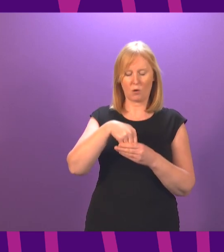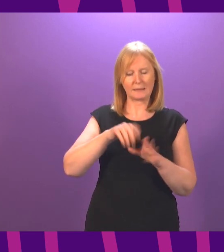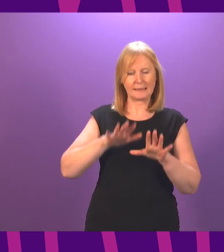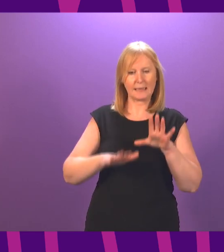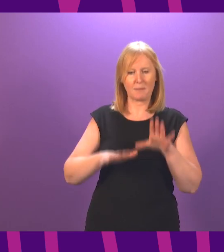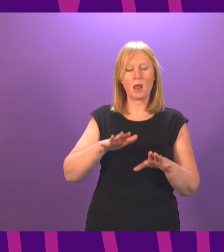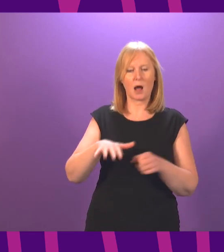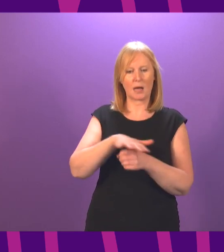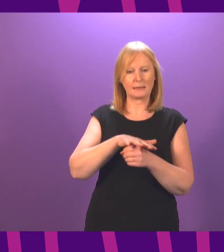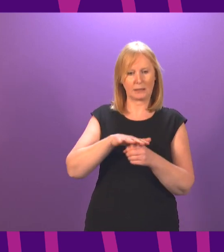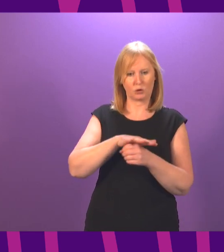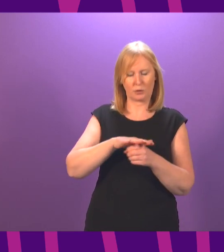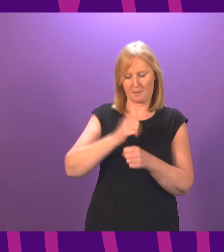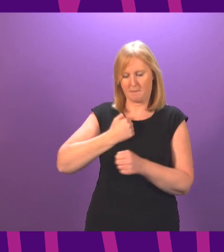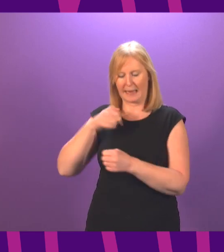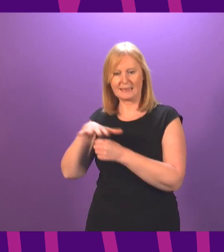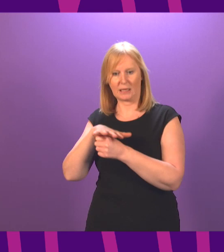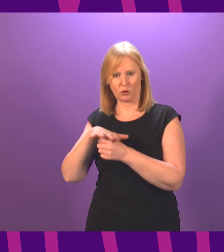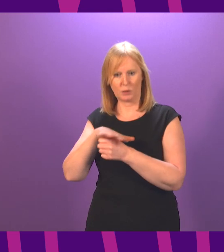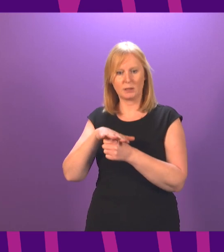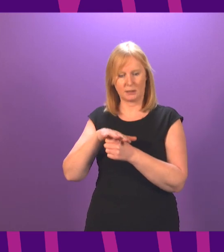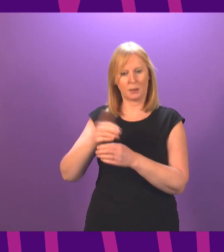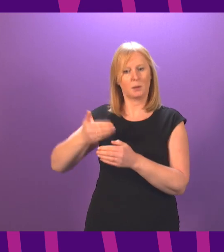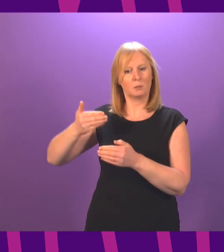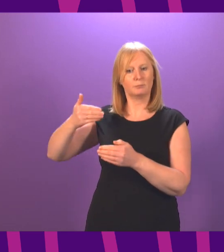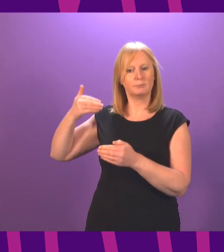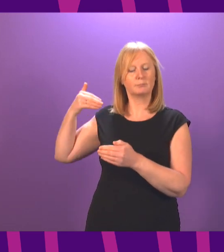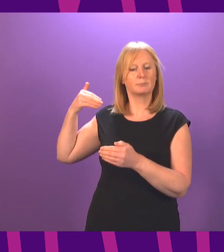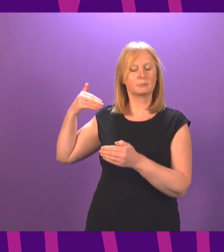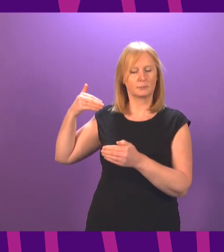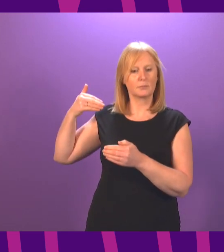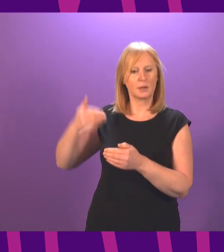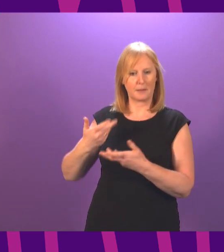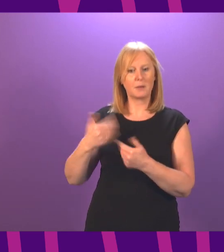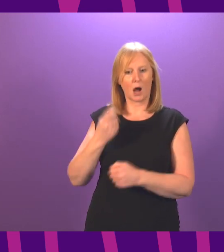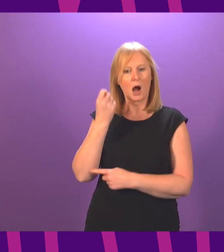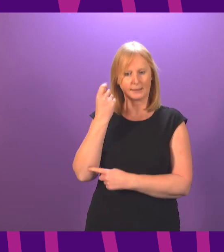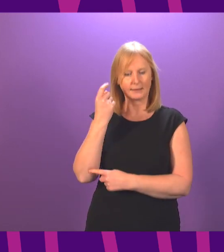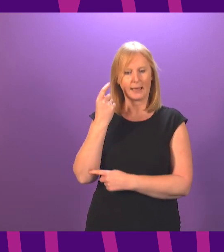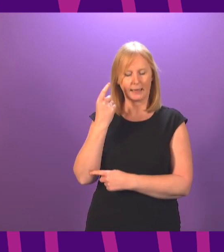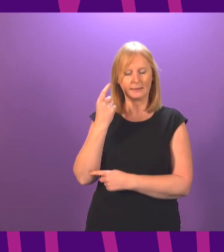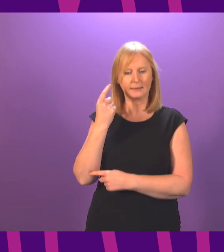not dissimilar issues in my constituency quite a few years ago, I absolutely understand the